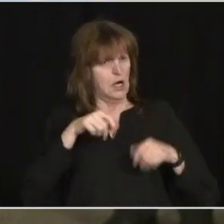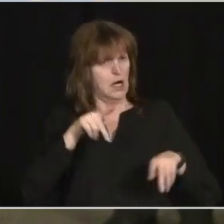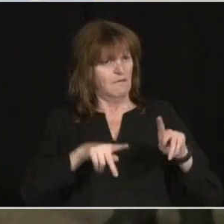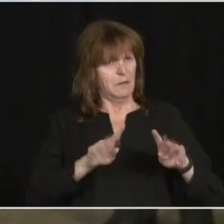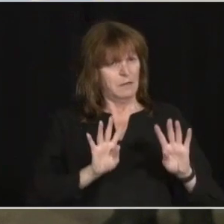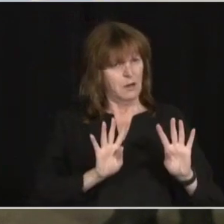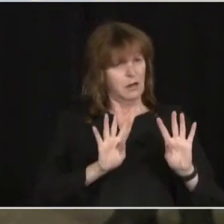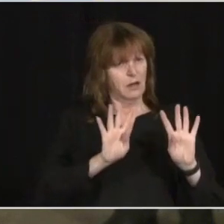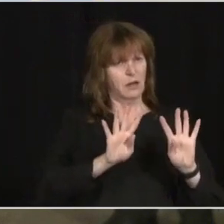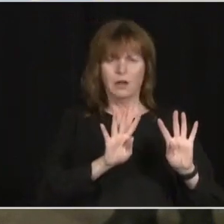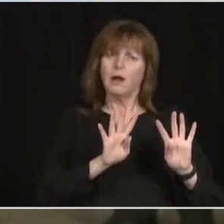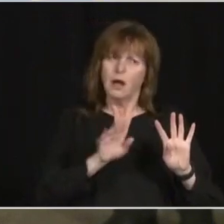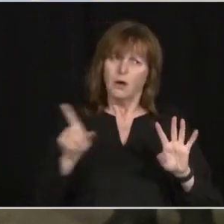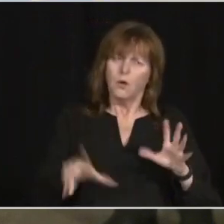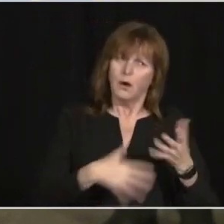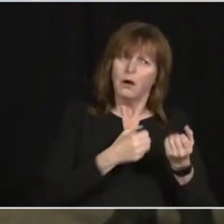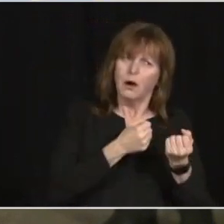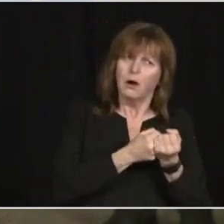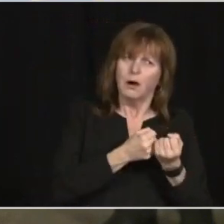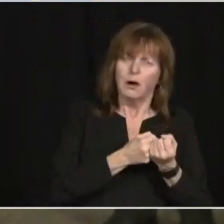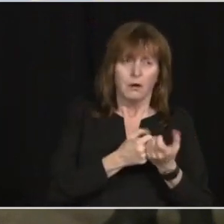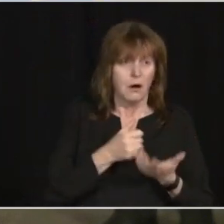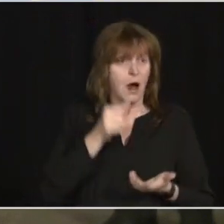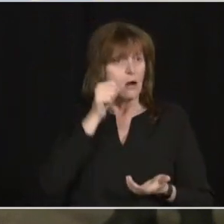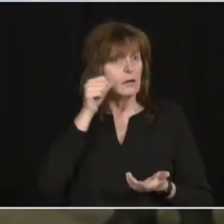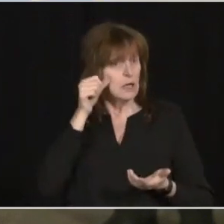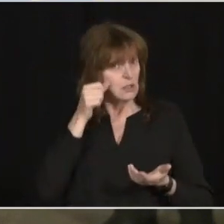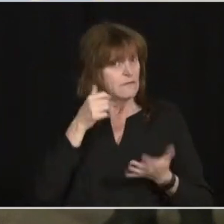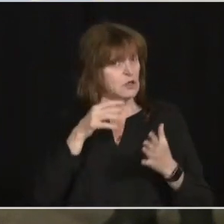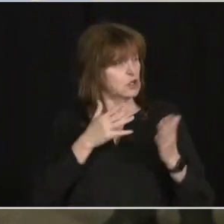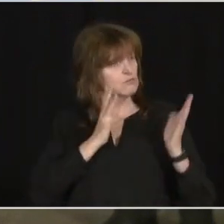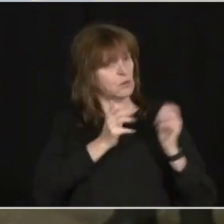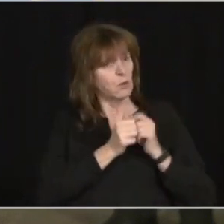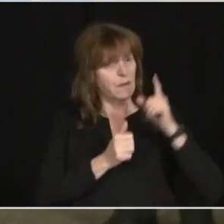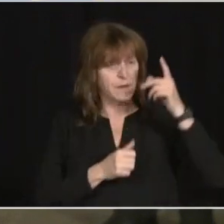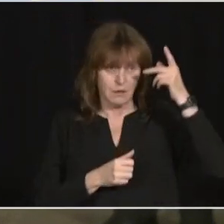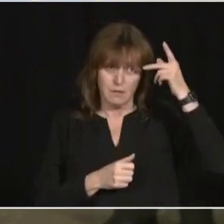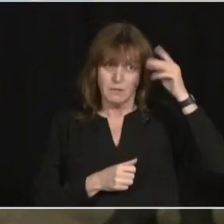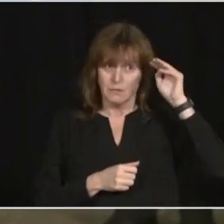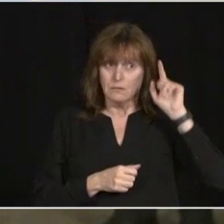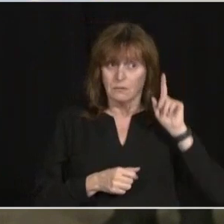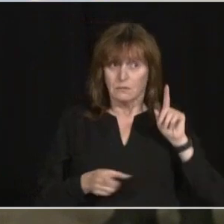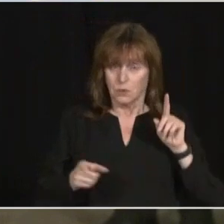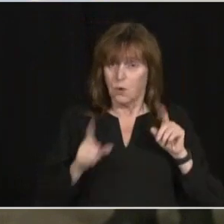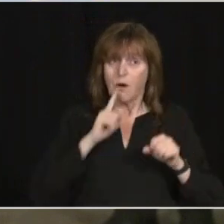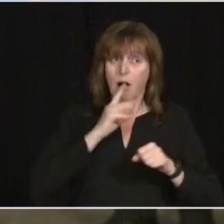discuss with the Prime Minister on your call last night. Will you commit today to increasing compensation